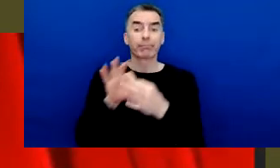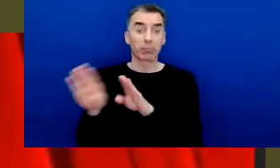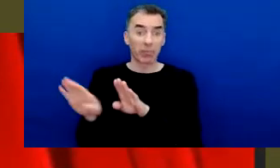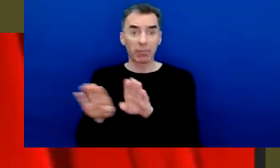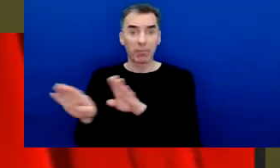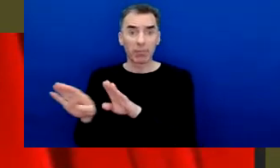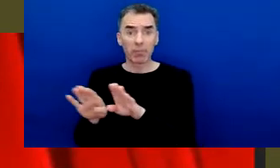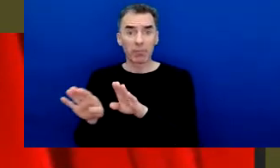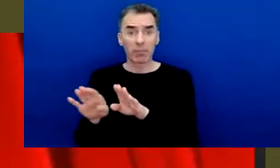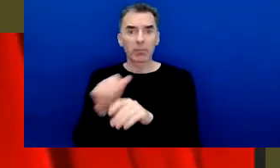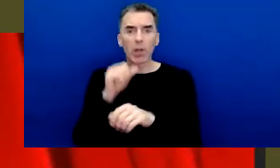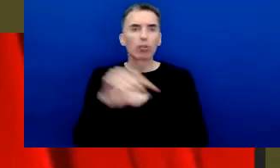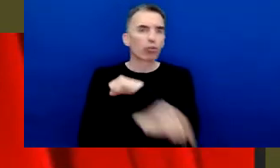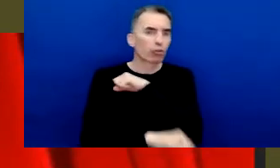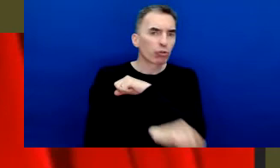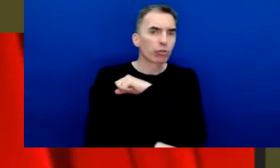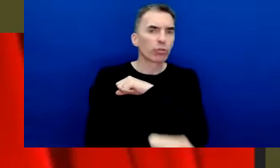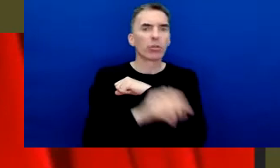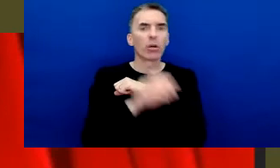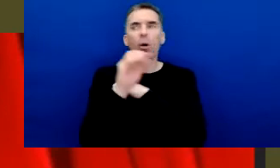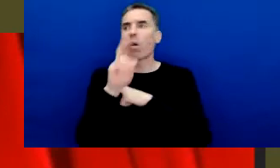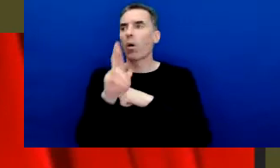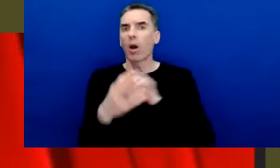or plagiarism, it's a personality conflict to